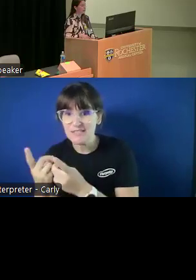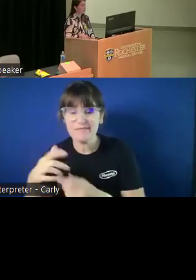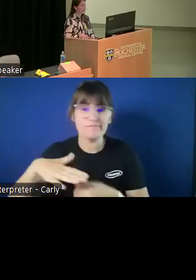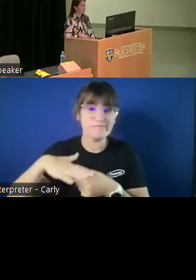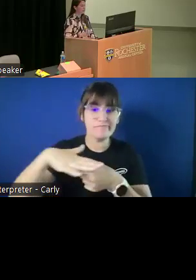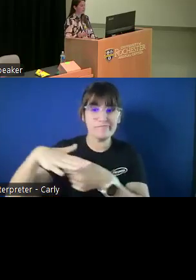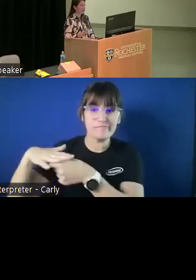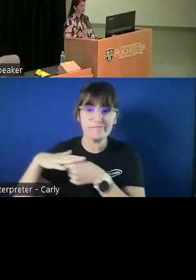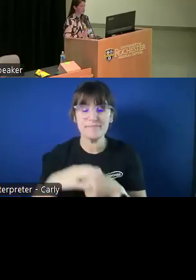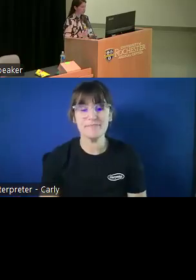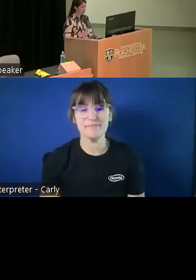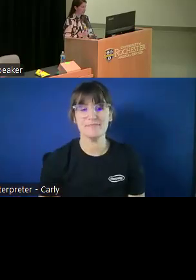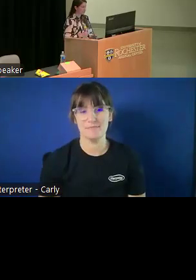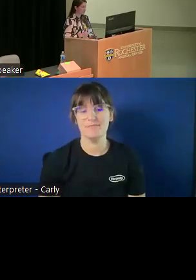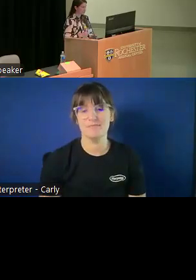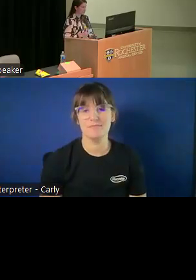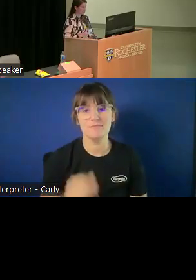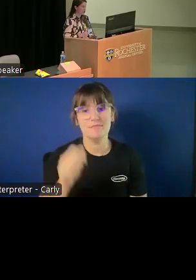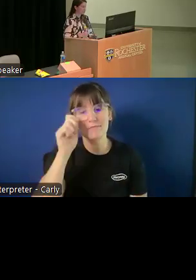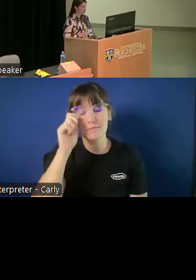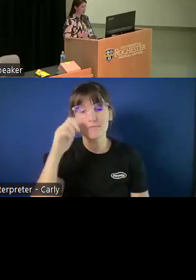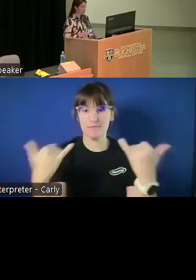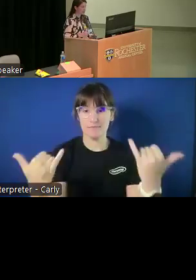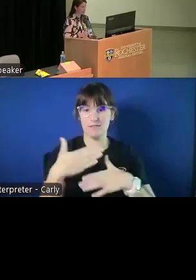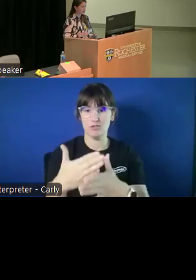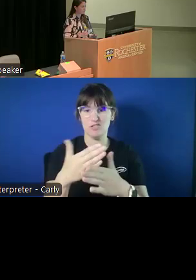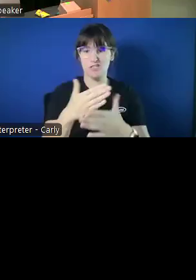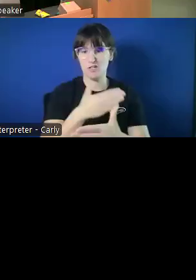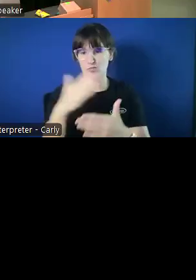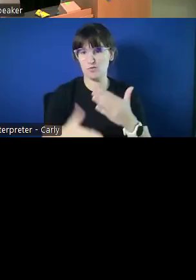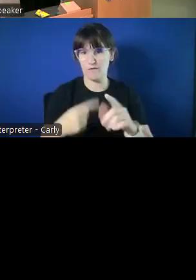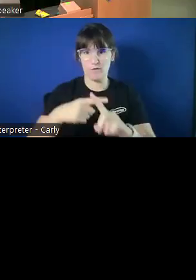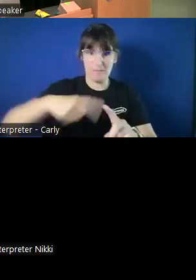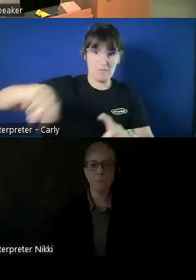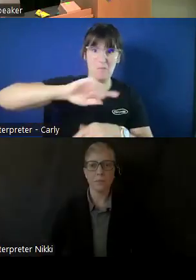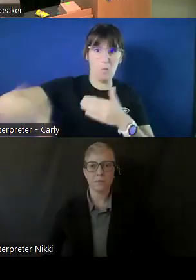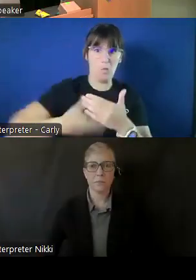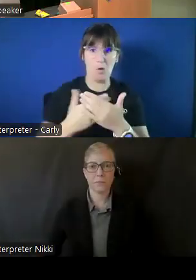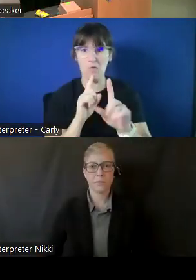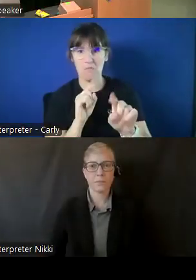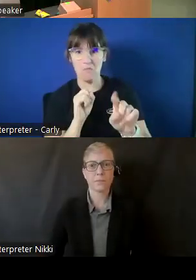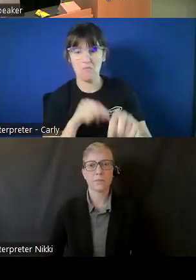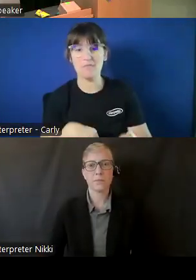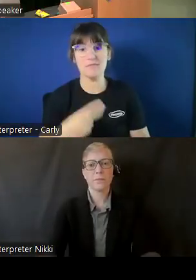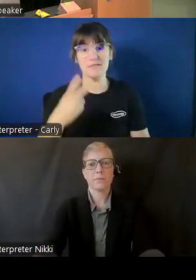and today I'll just be sharing results from all respondents so you'll see for the last couple